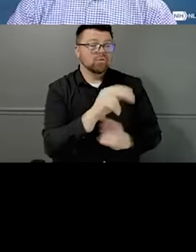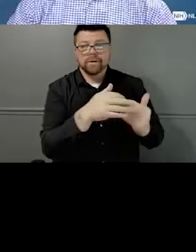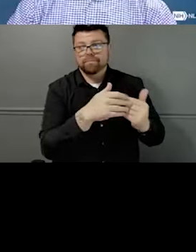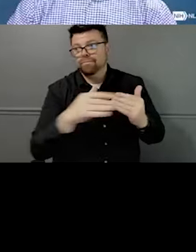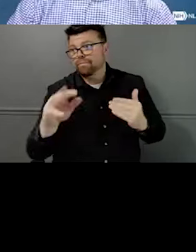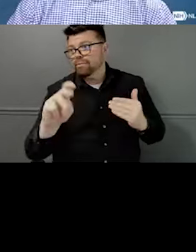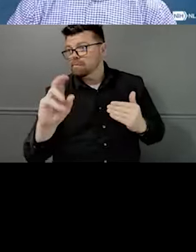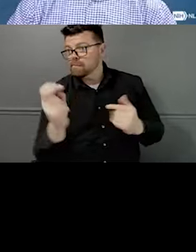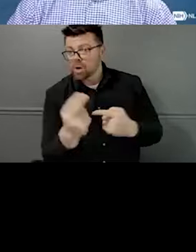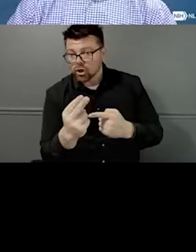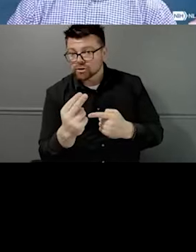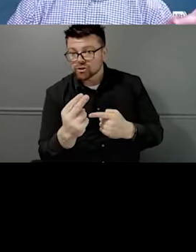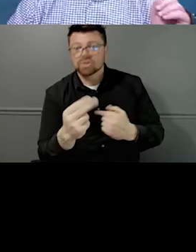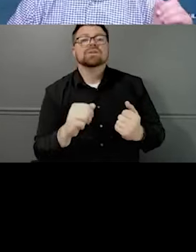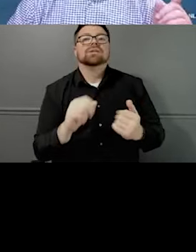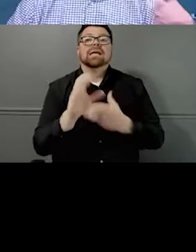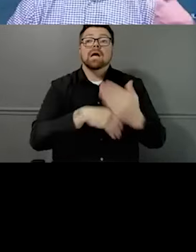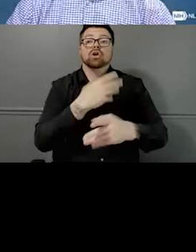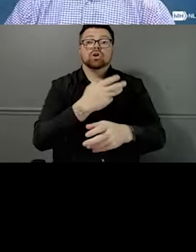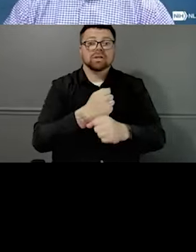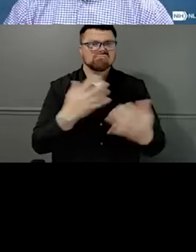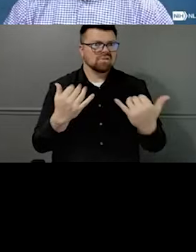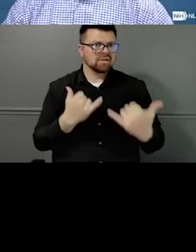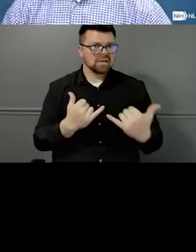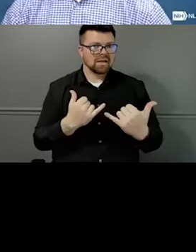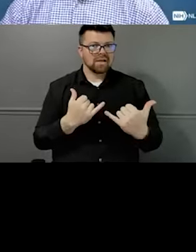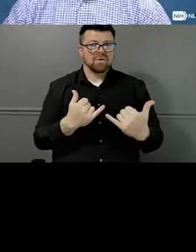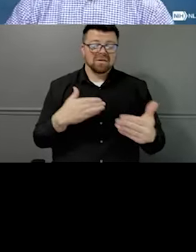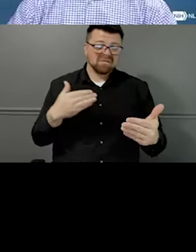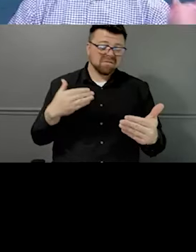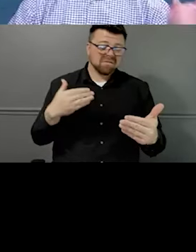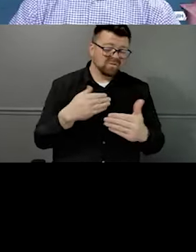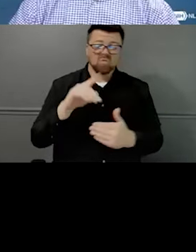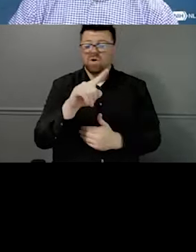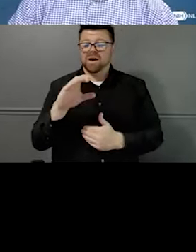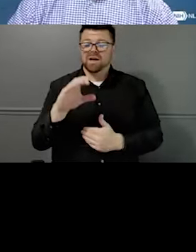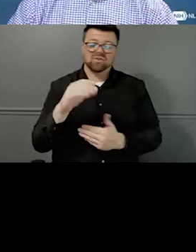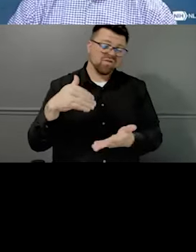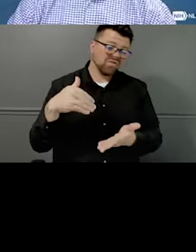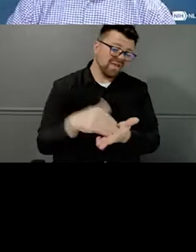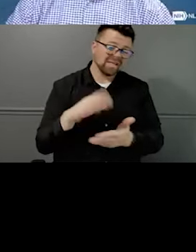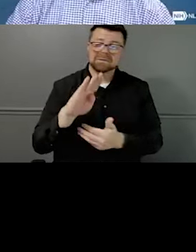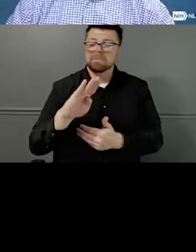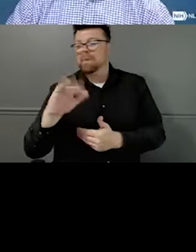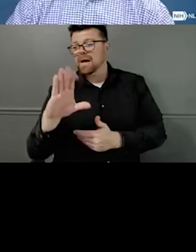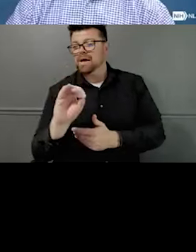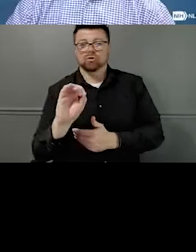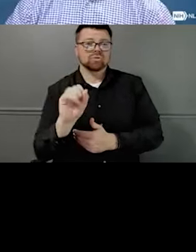we've had almost 100,000 biosketches in the NSF format produced